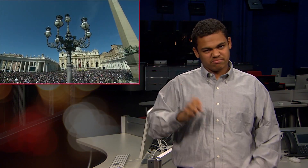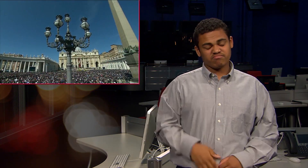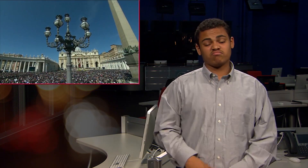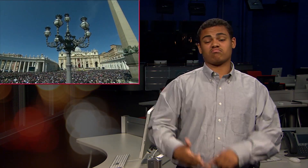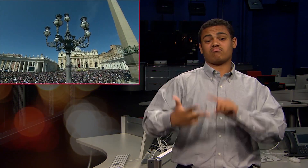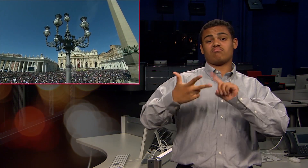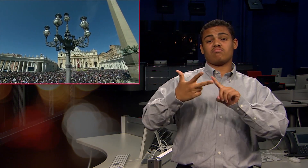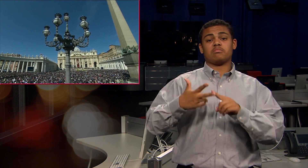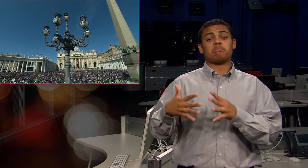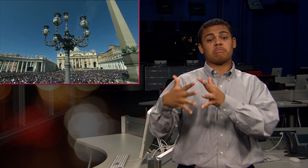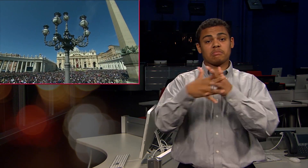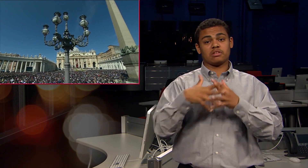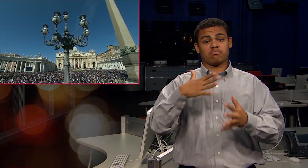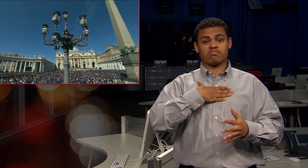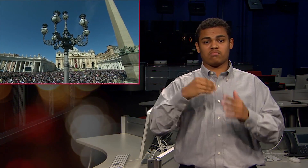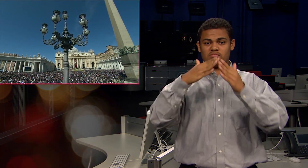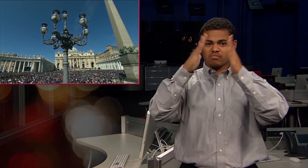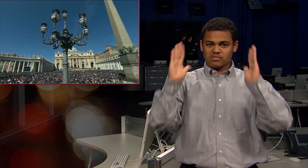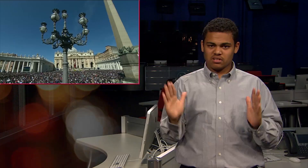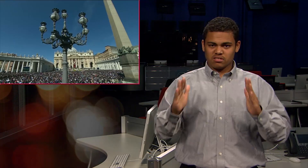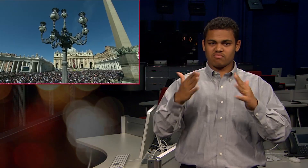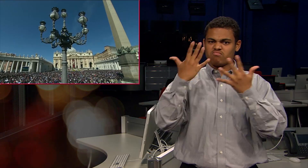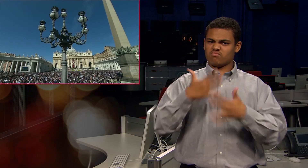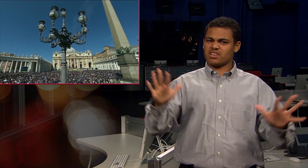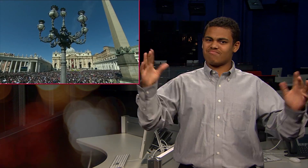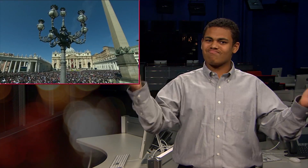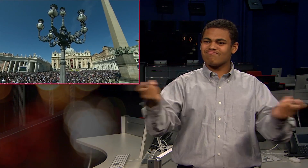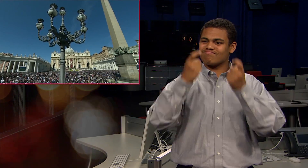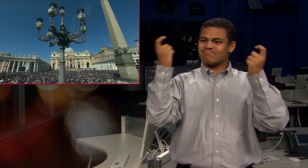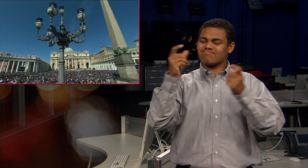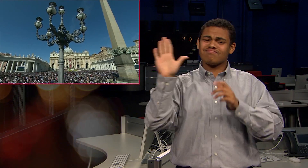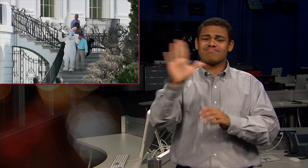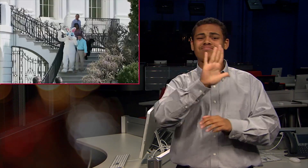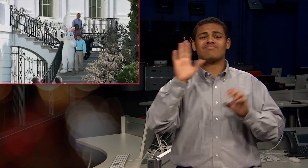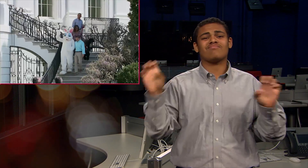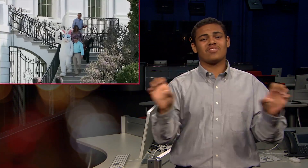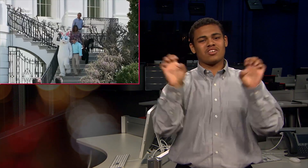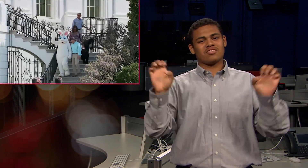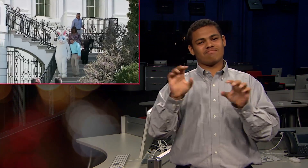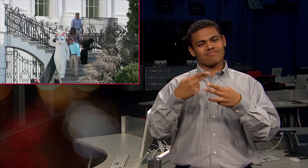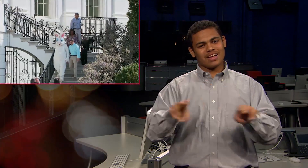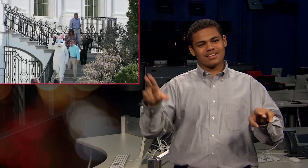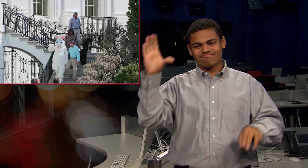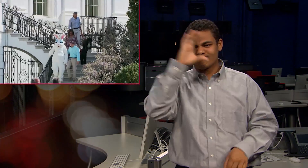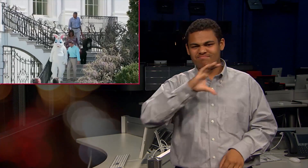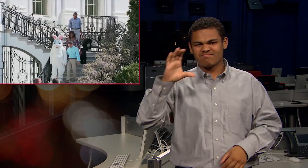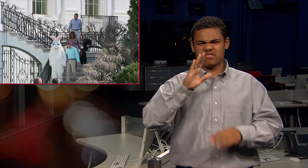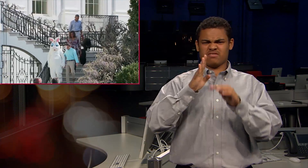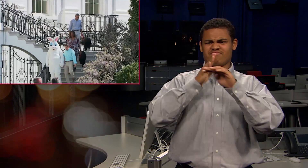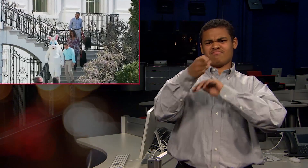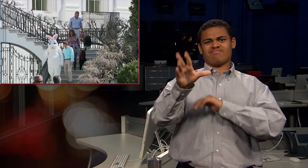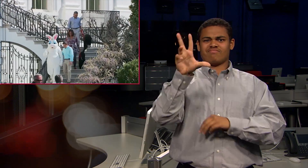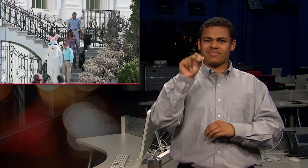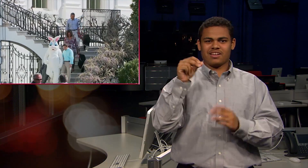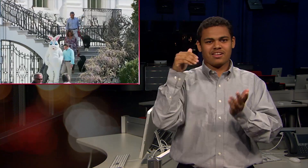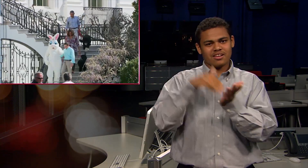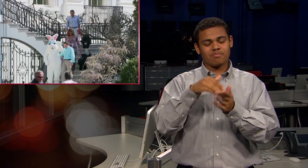HERE IN AMERICA THE WHITE HOUSE CELEBRATED WITH THEIR ANNUAL EASTER EGG HUNT. MORE THAN